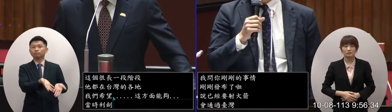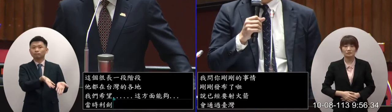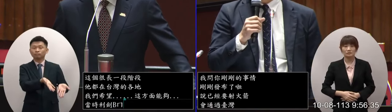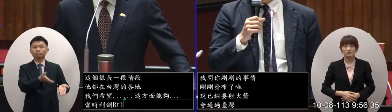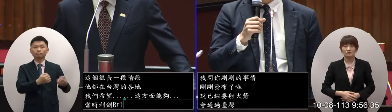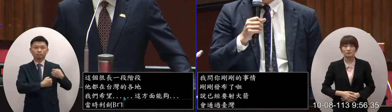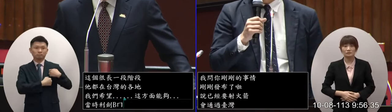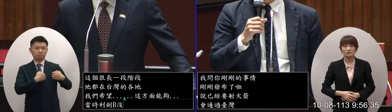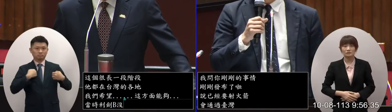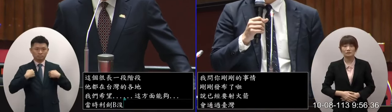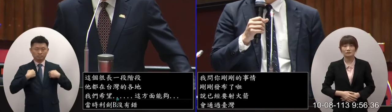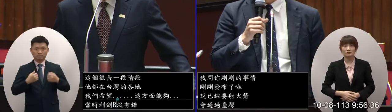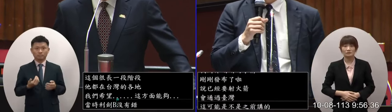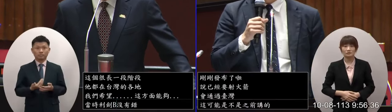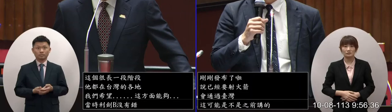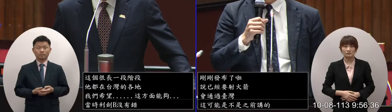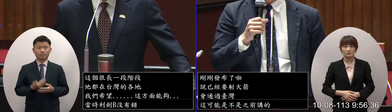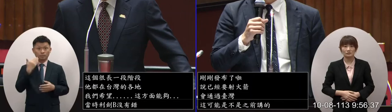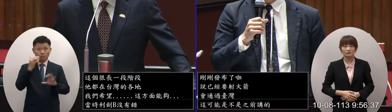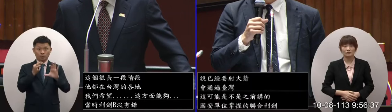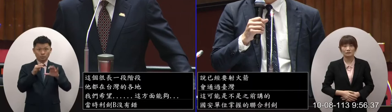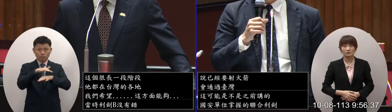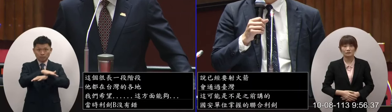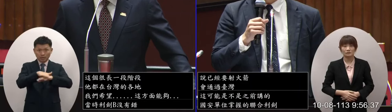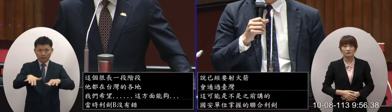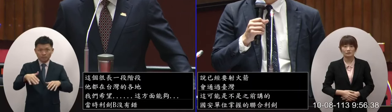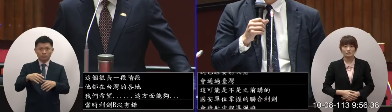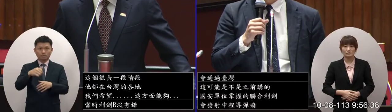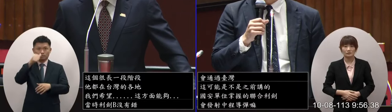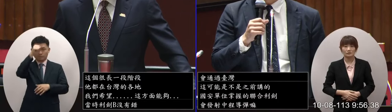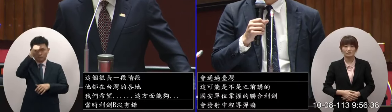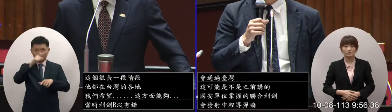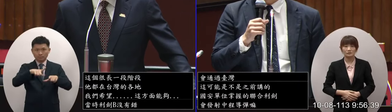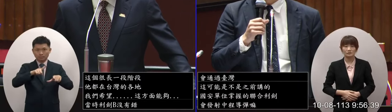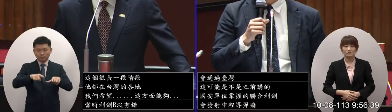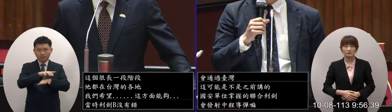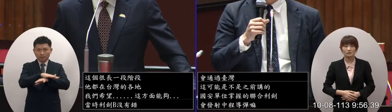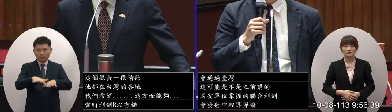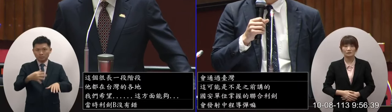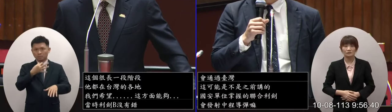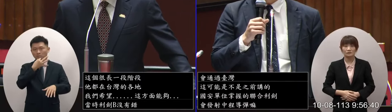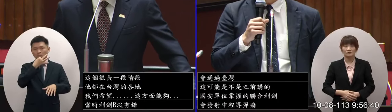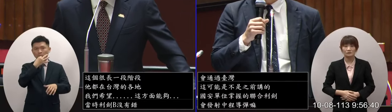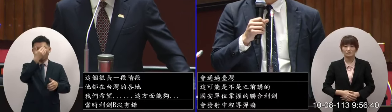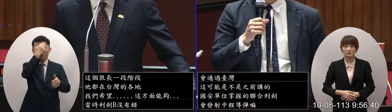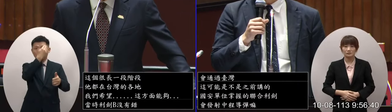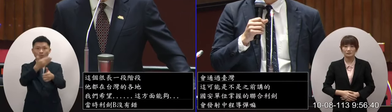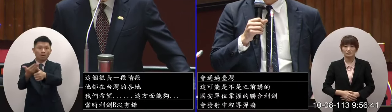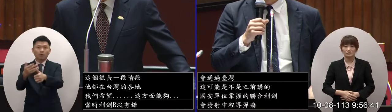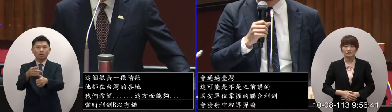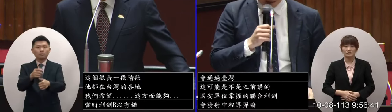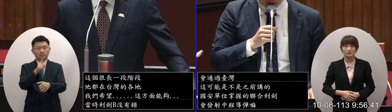. For this kind of interference to regional security in the Indo-Pacific region Safe and stable actions, I hope China can control it.